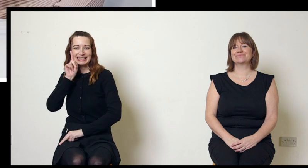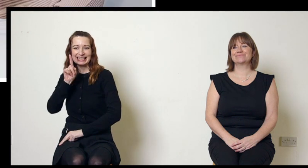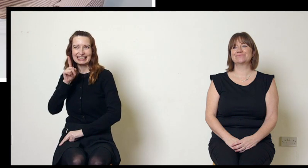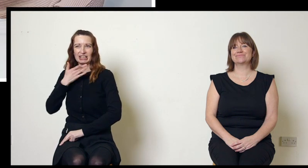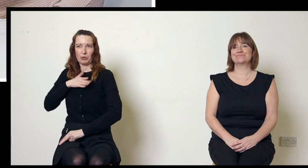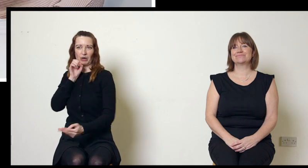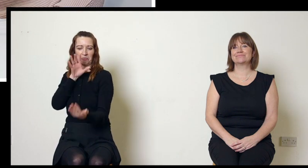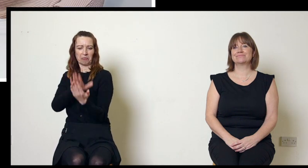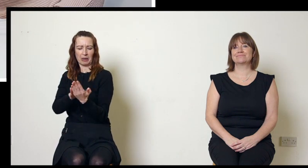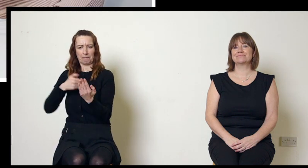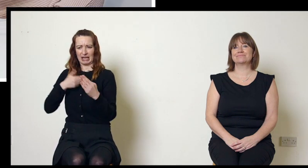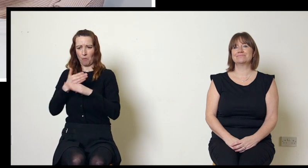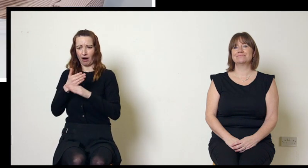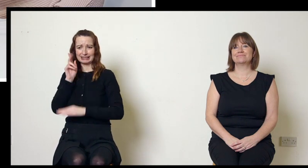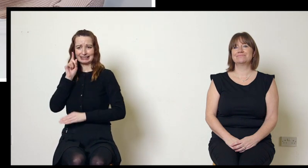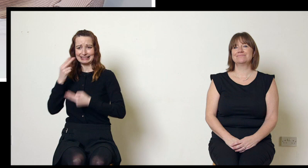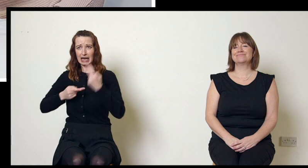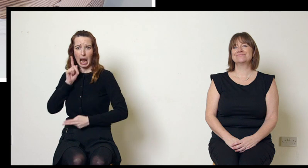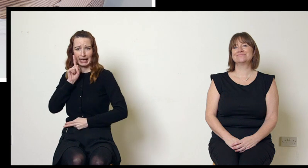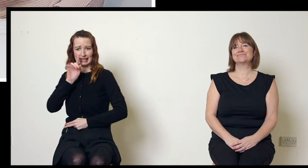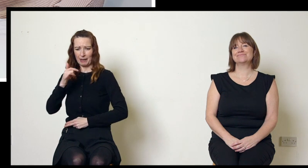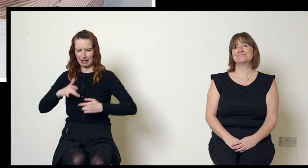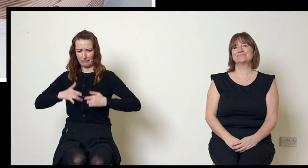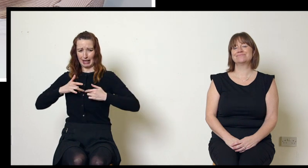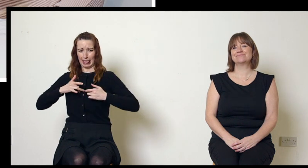they might feel a bit kind of like, what's the word, intimidated by it